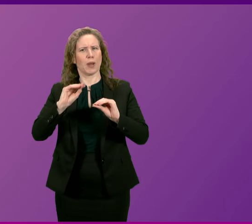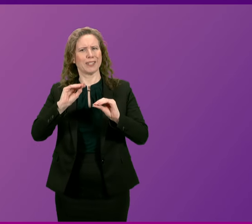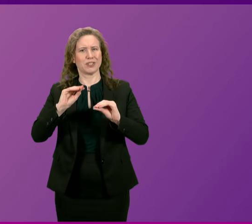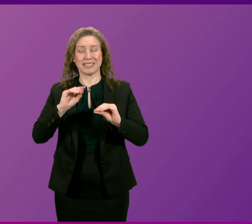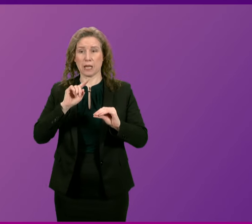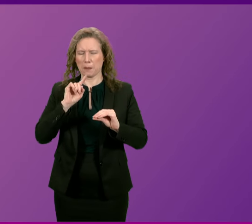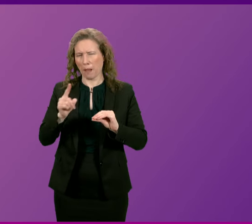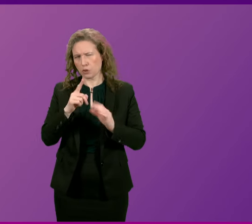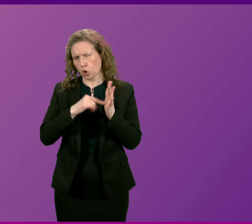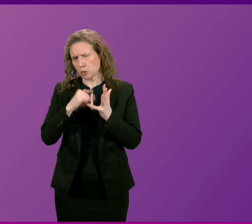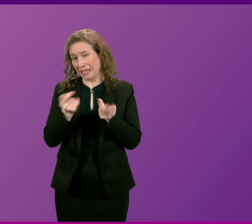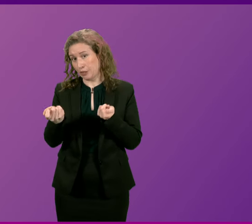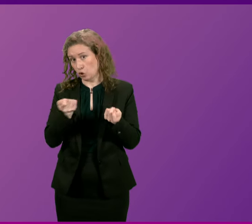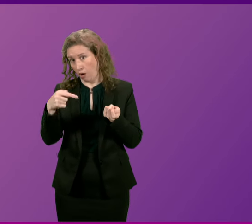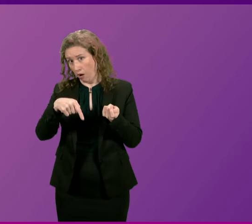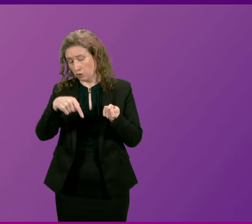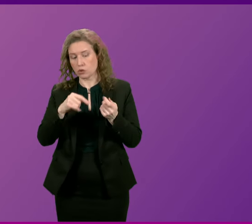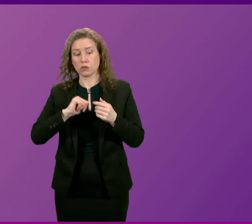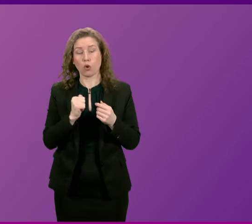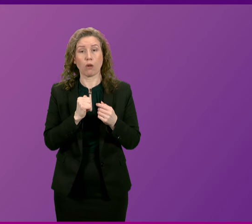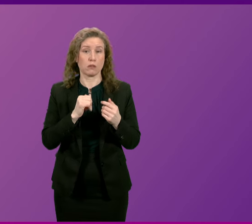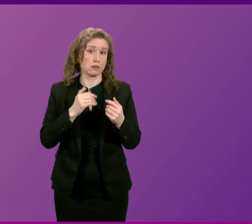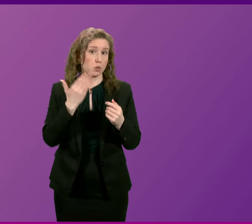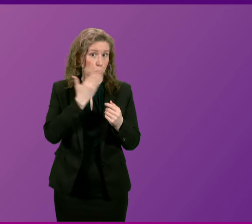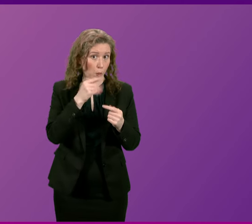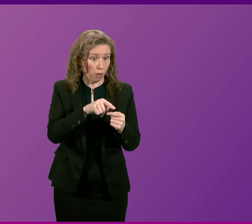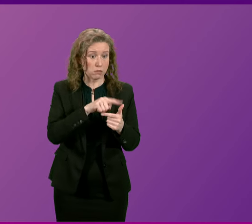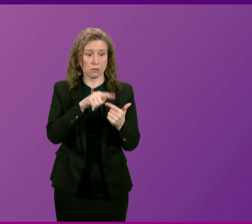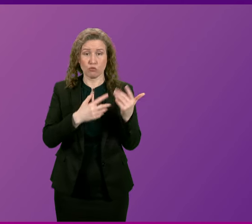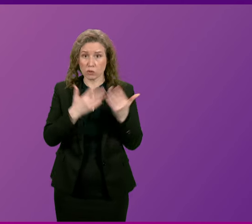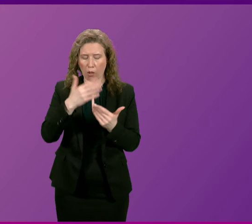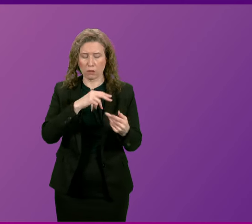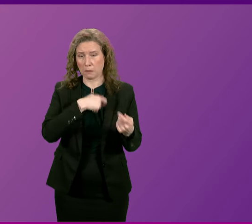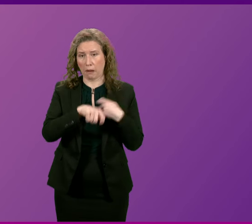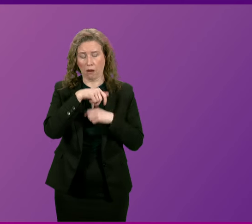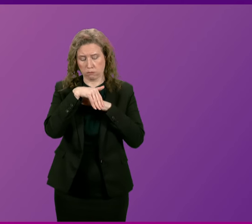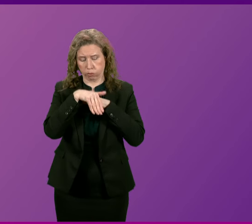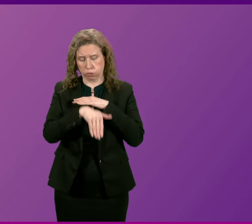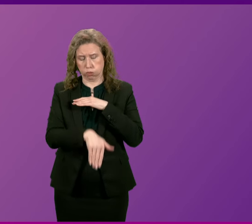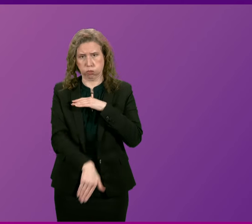in charge, however, Scotland’s schools and the results therein fell to record lows in the Organisation for Economic Co-operation and Development’s programme for international student